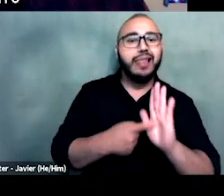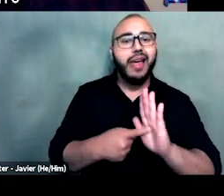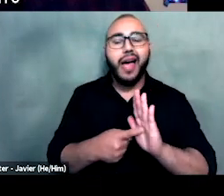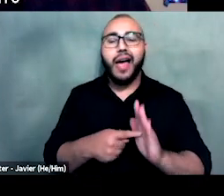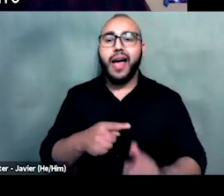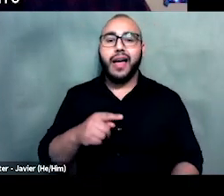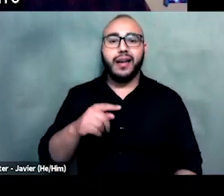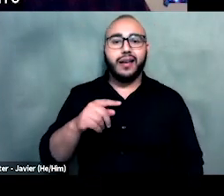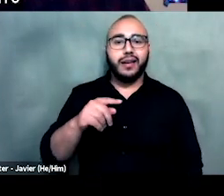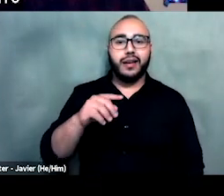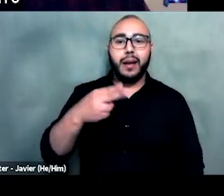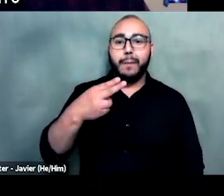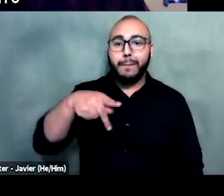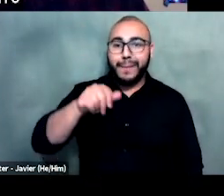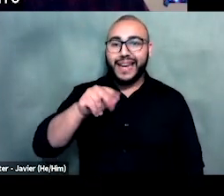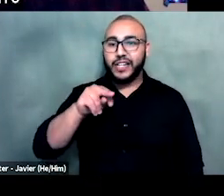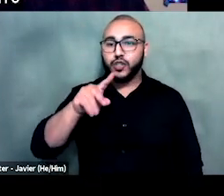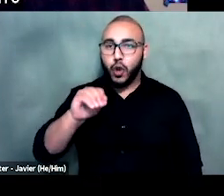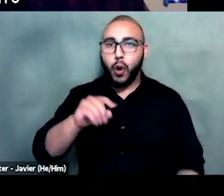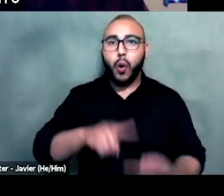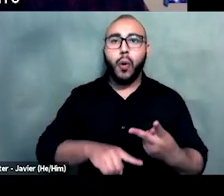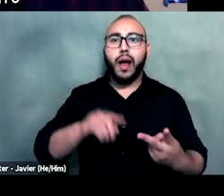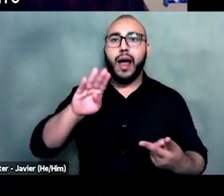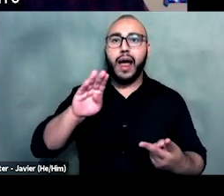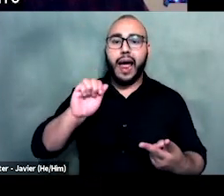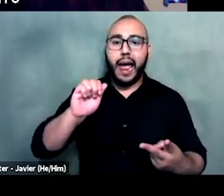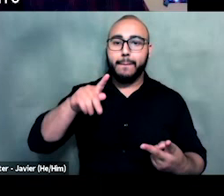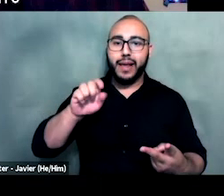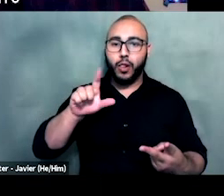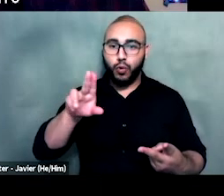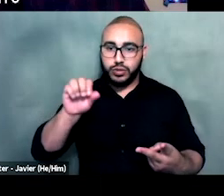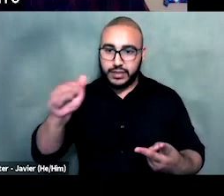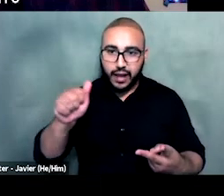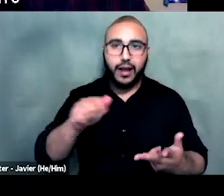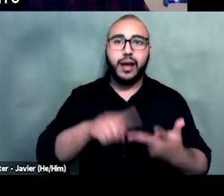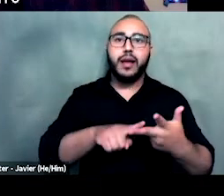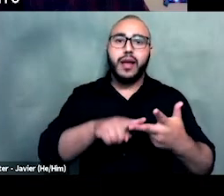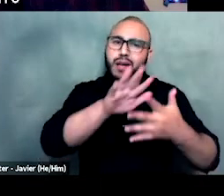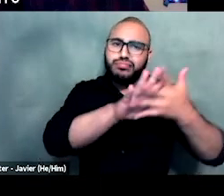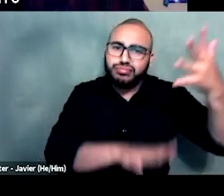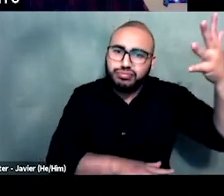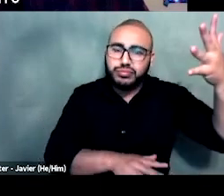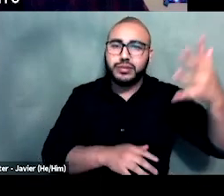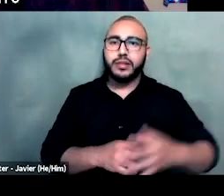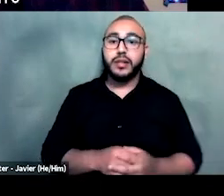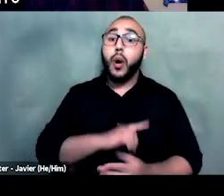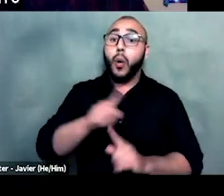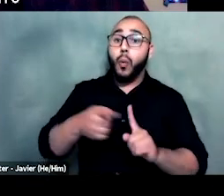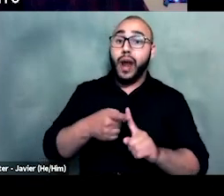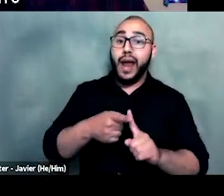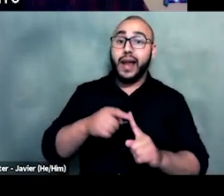The Comanche created some really incredible horse breeds. And when the Comanche would